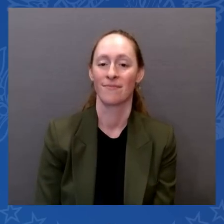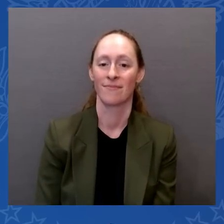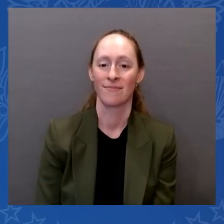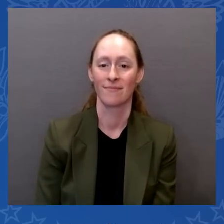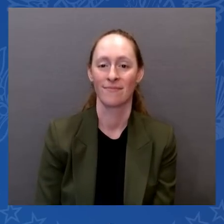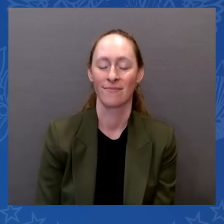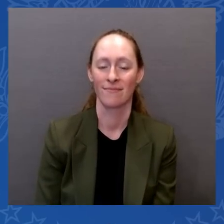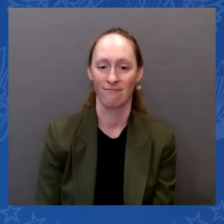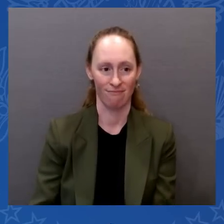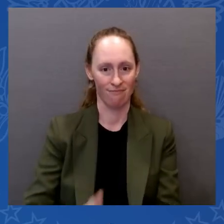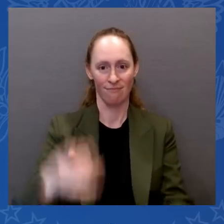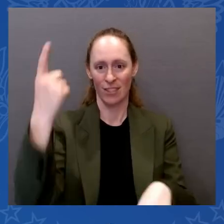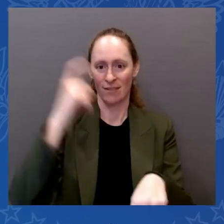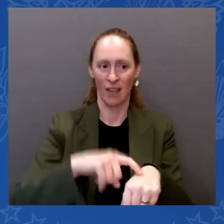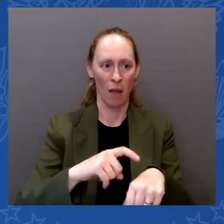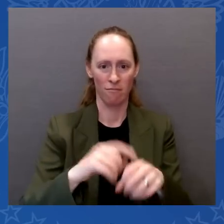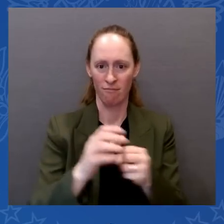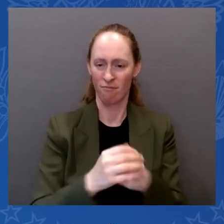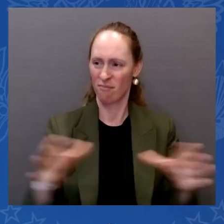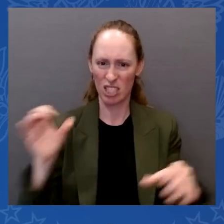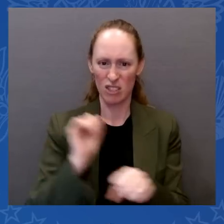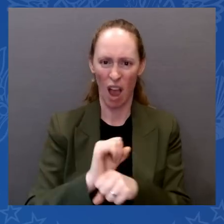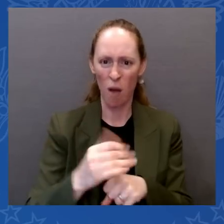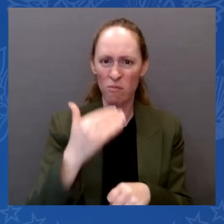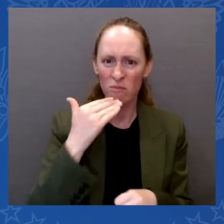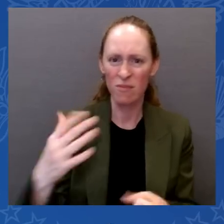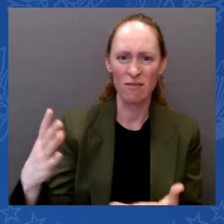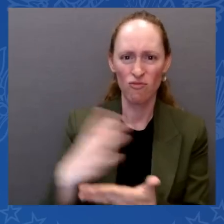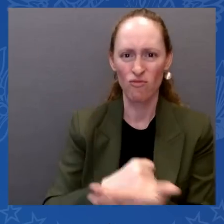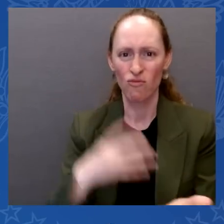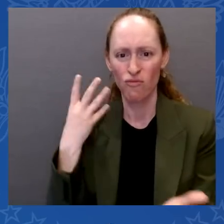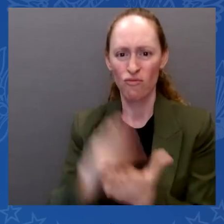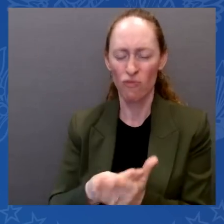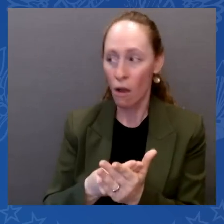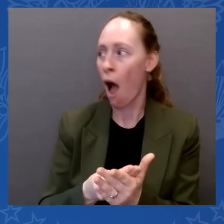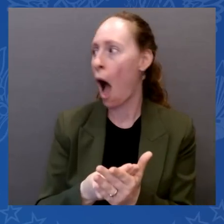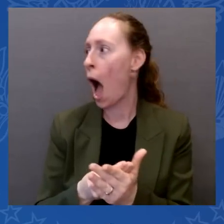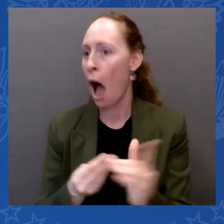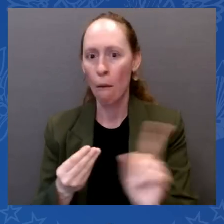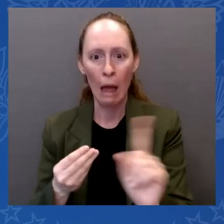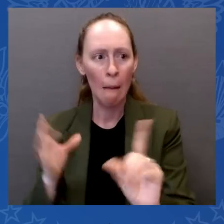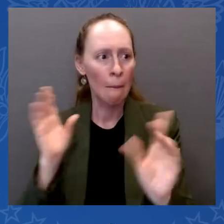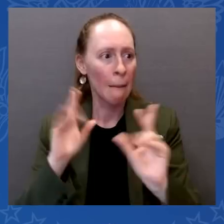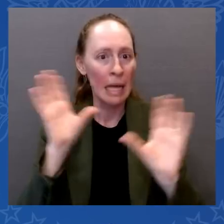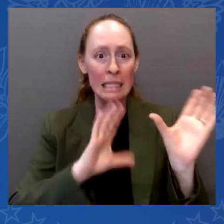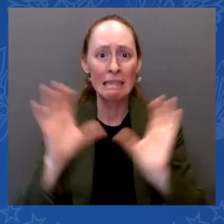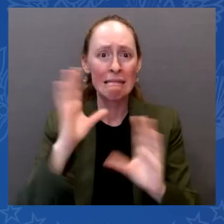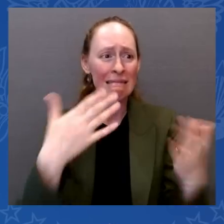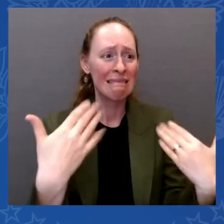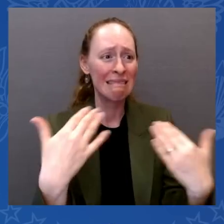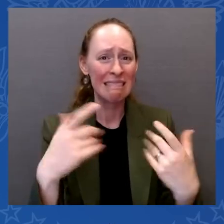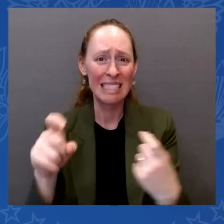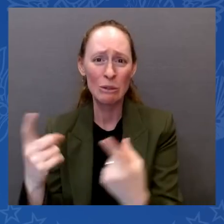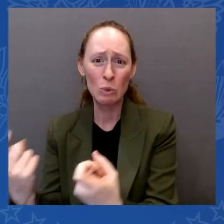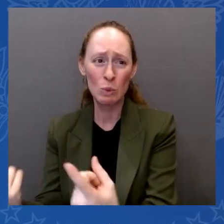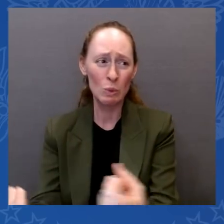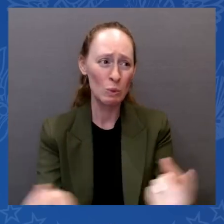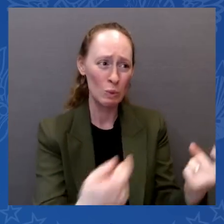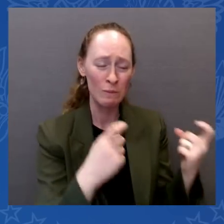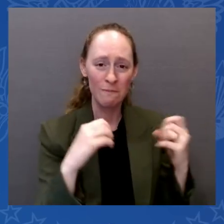It's a nice problem to have. We -- we're solving it quickly. Employers are providing support services like help with childcare and transportation